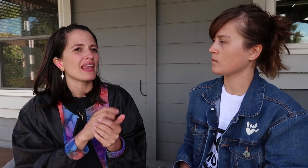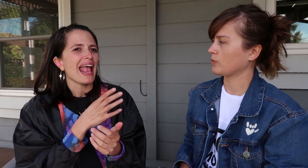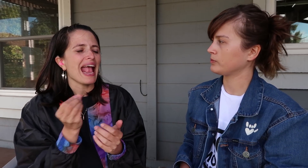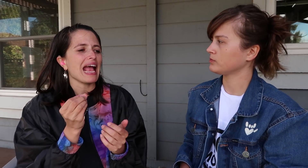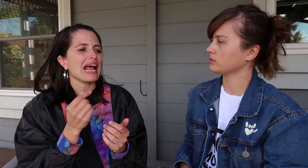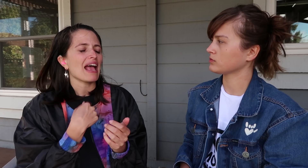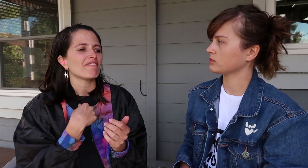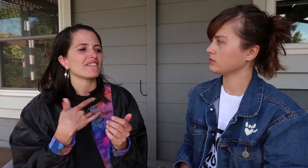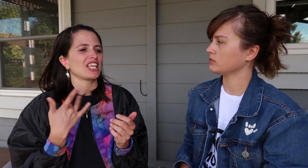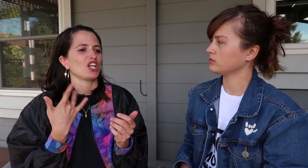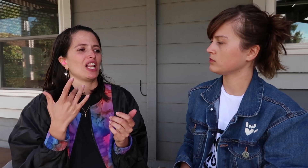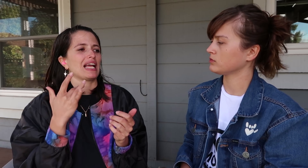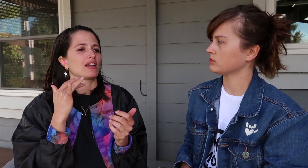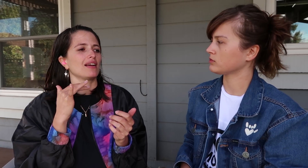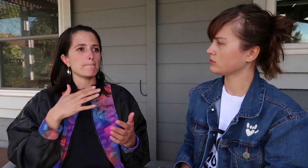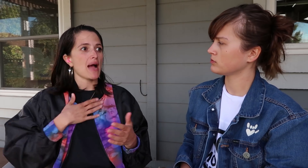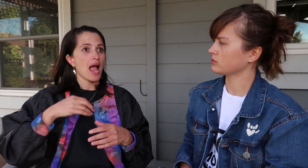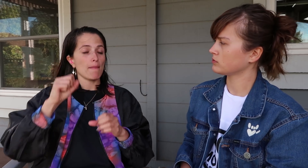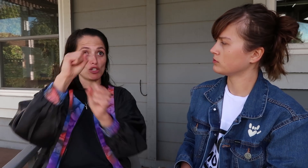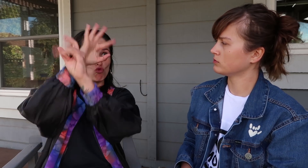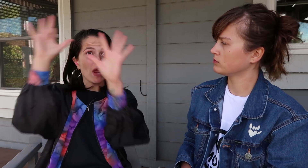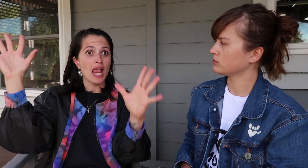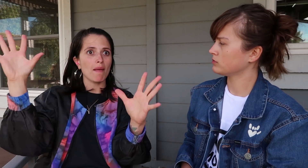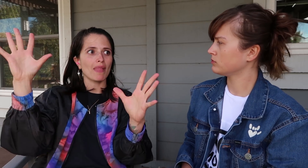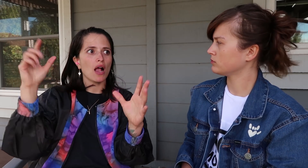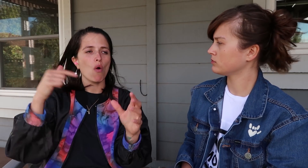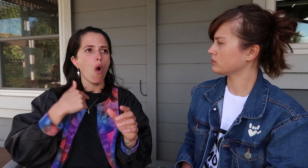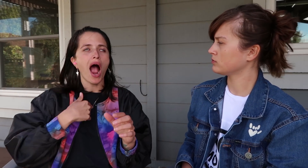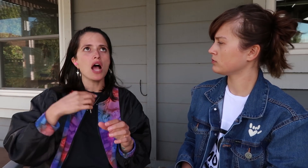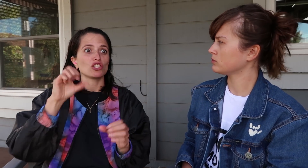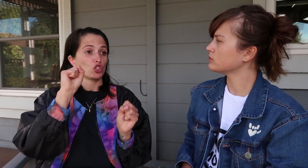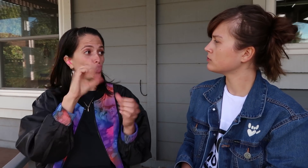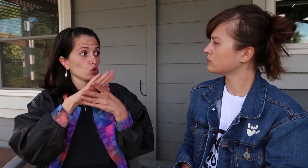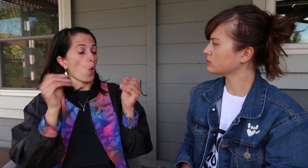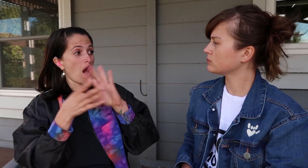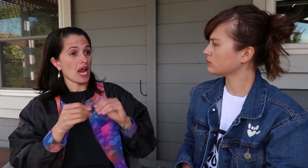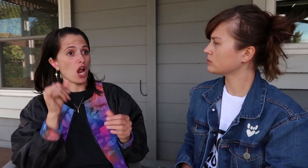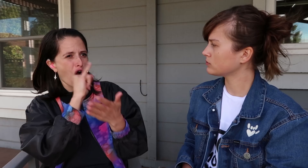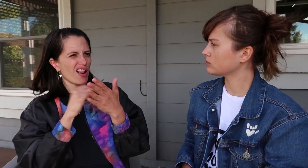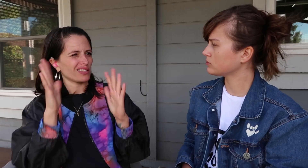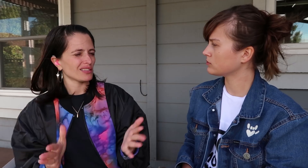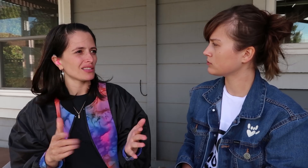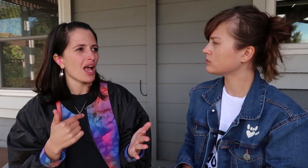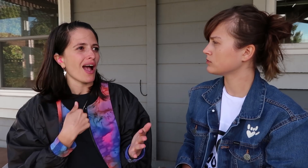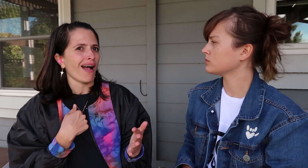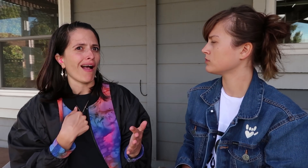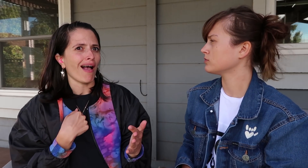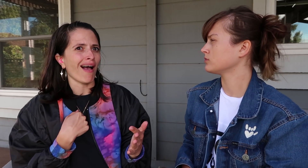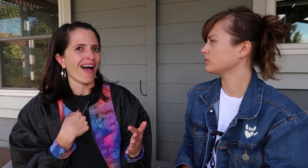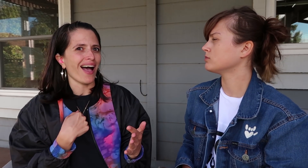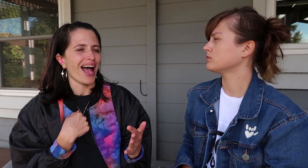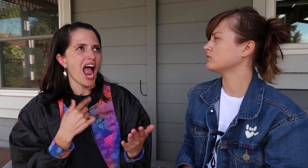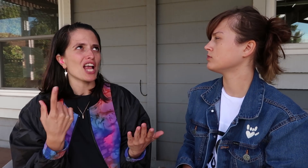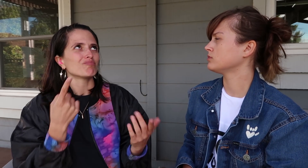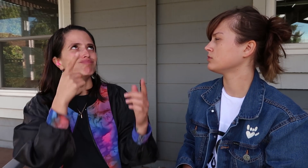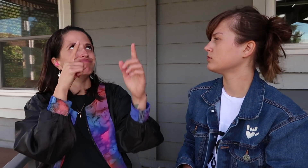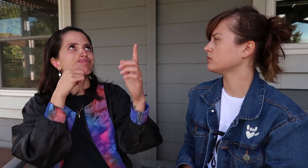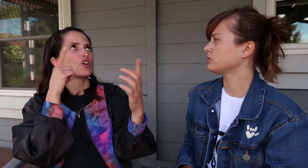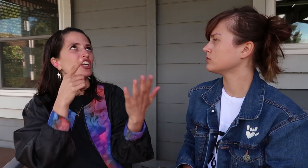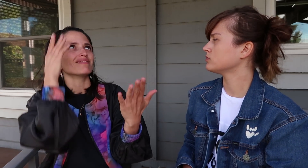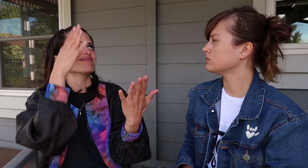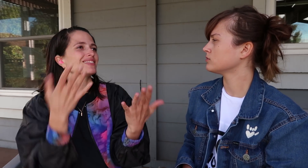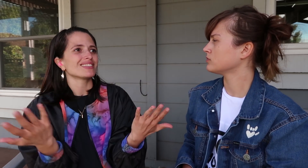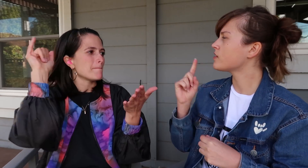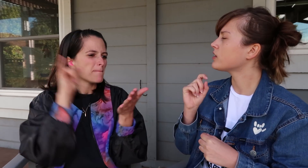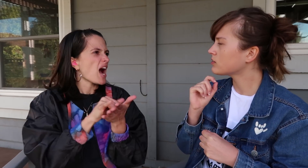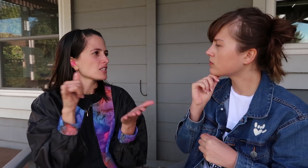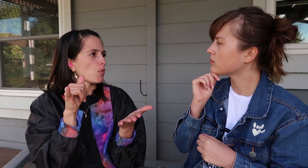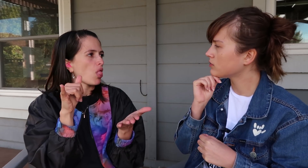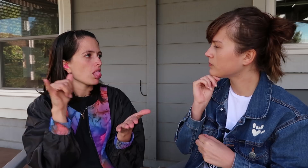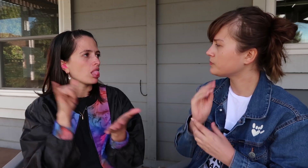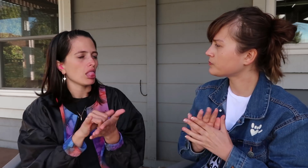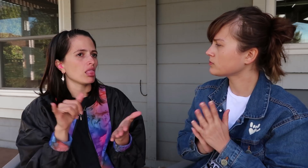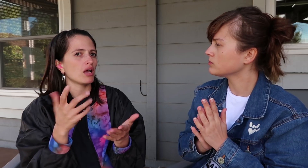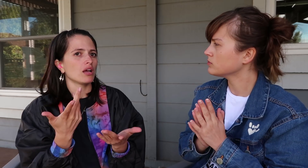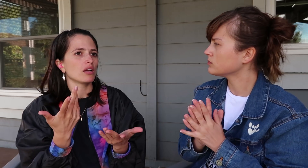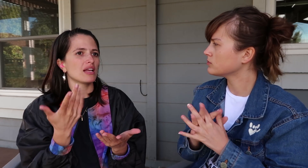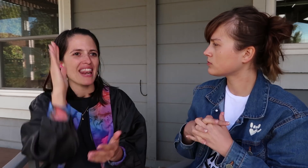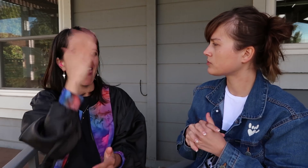And because of that, I felt like my dream as a story artist started to feel impossible.